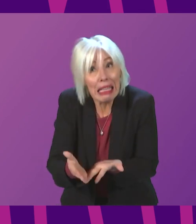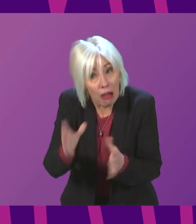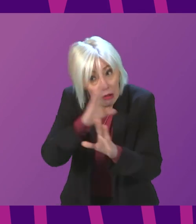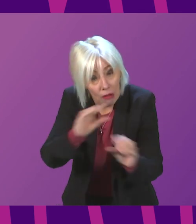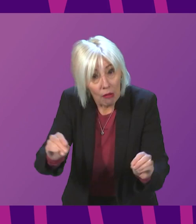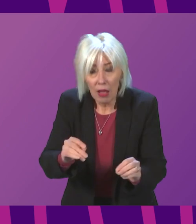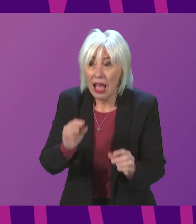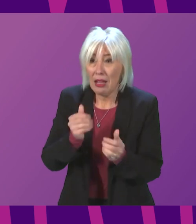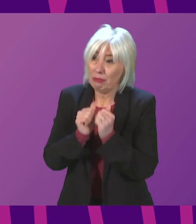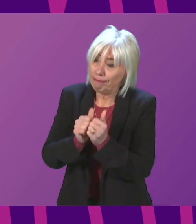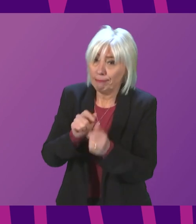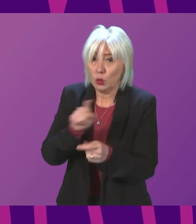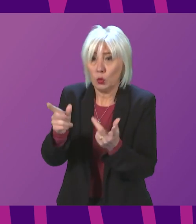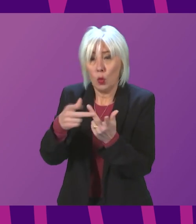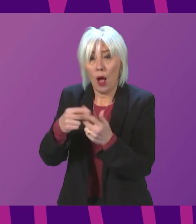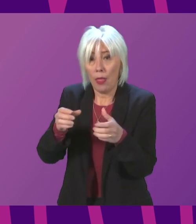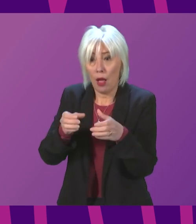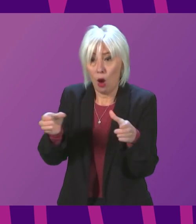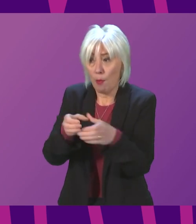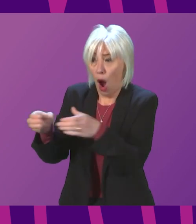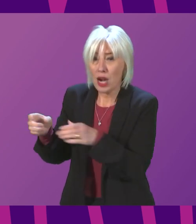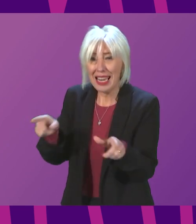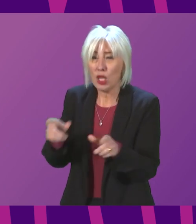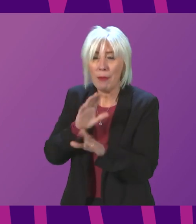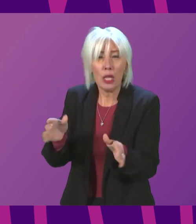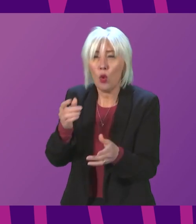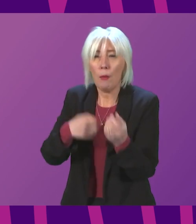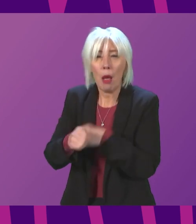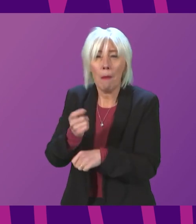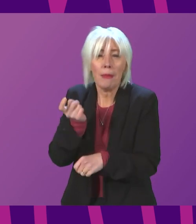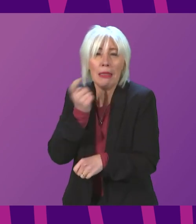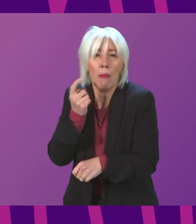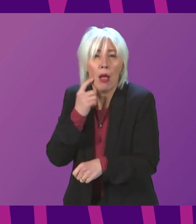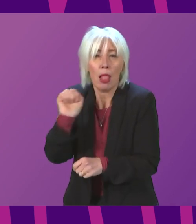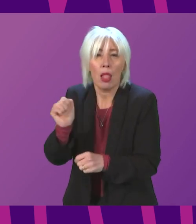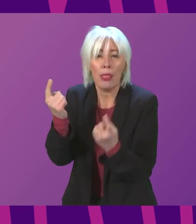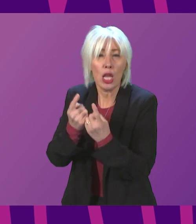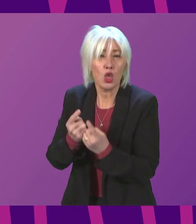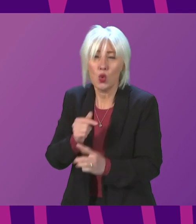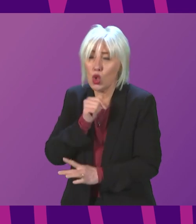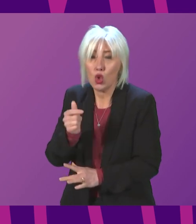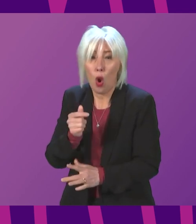Opposition leaders not to oversimplify the issues, because I do not think that that helps anyone.